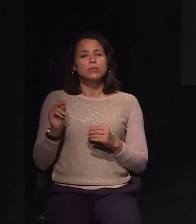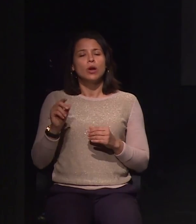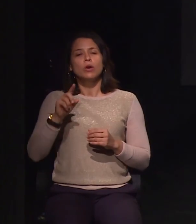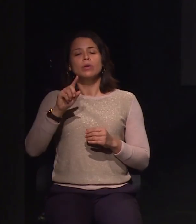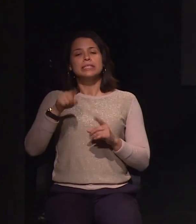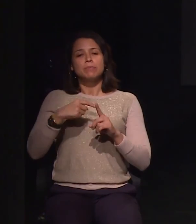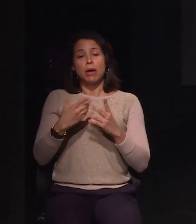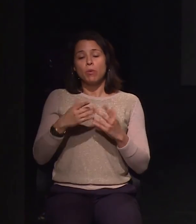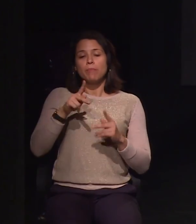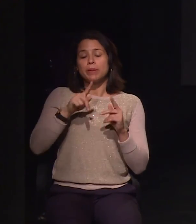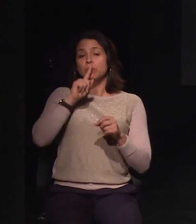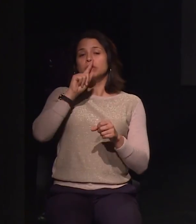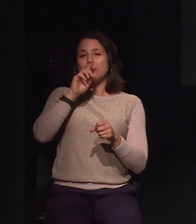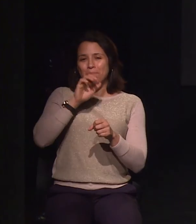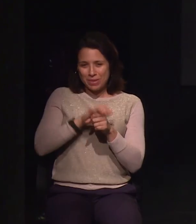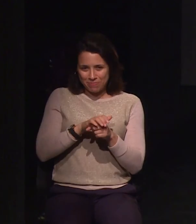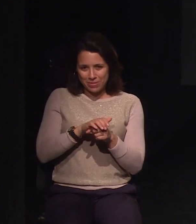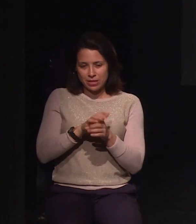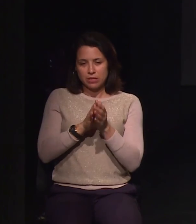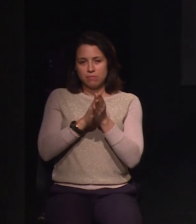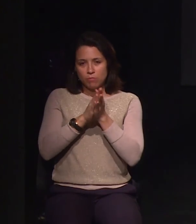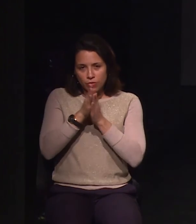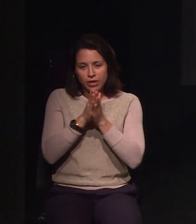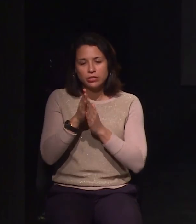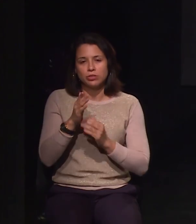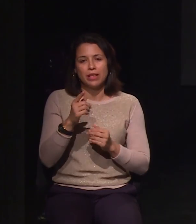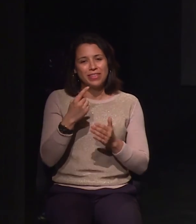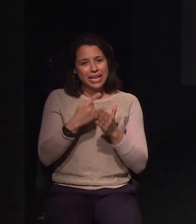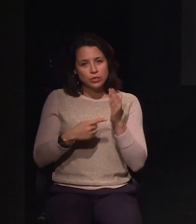So I’m optimistic in that way, and it goes back to your question about institutional